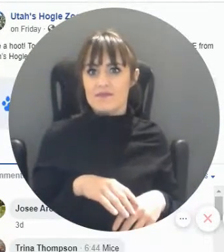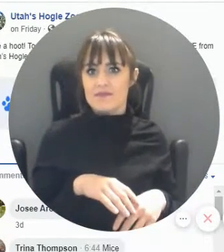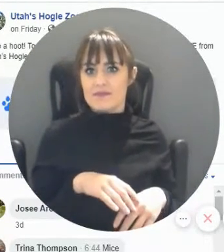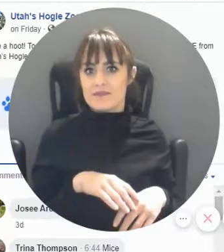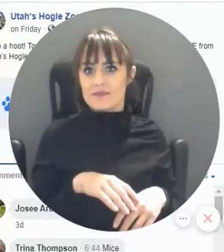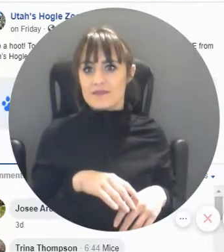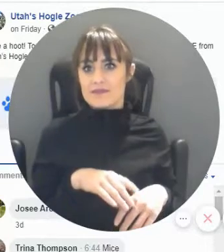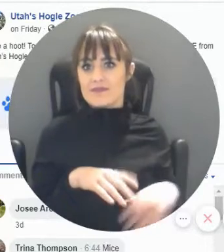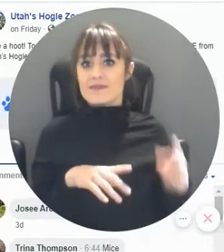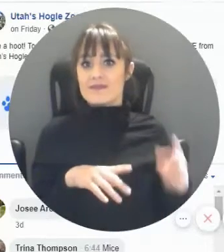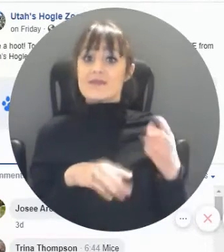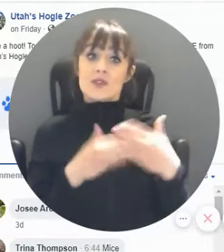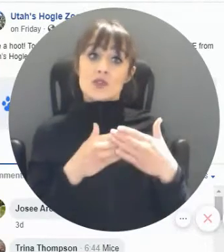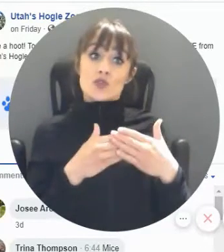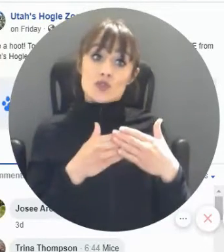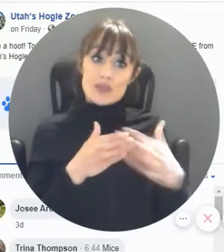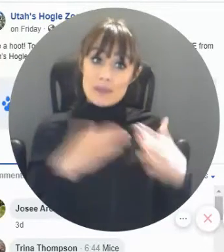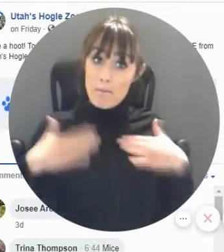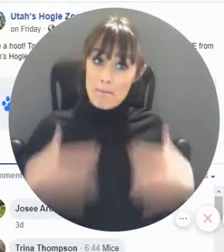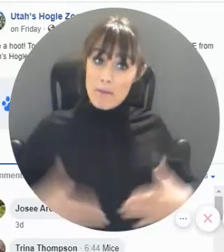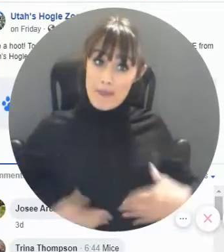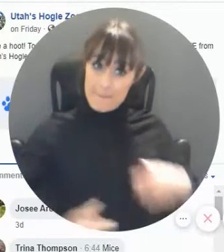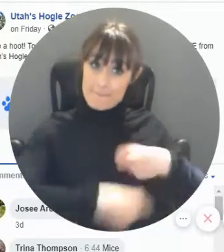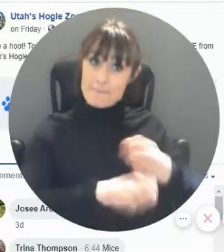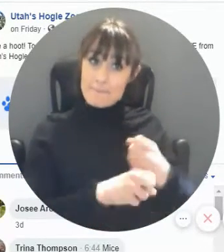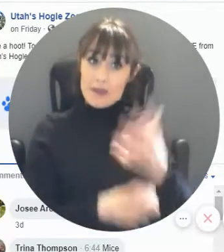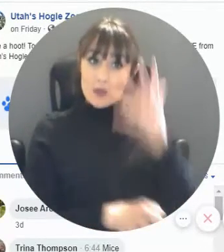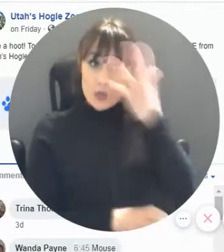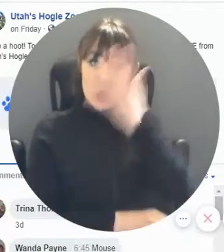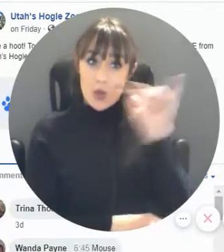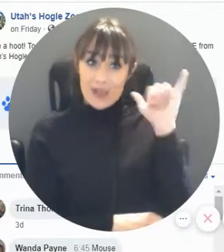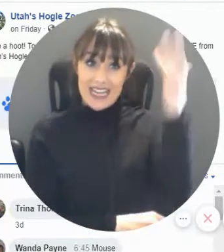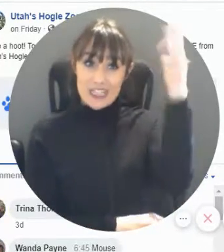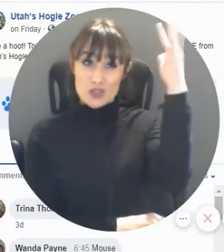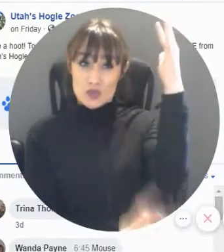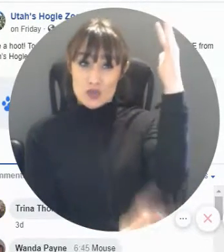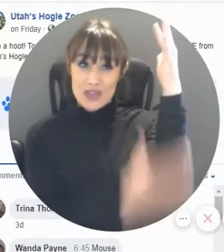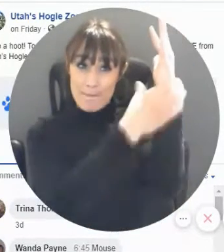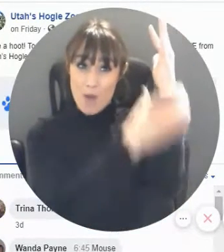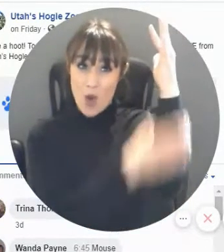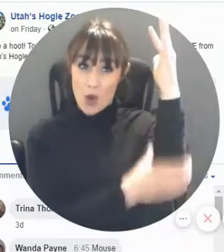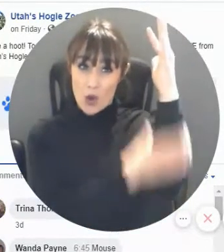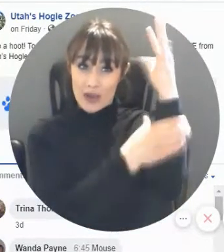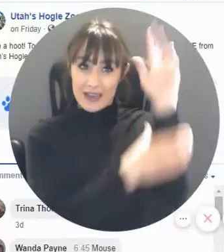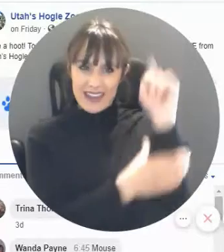made to look like tree bark. So those tufts will help them look even more like tree bark